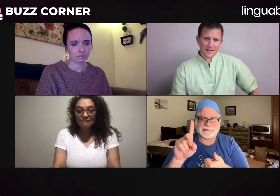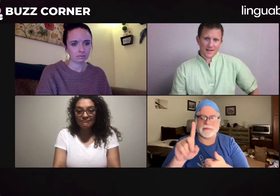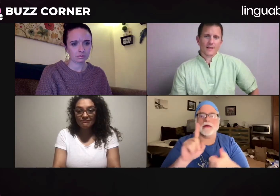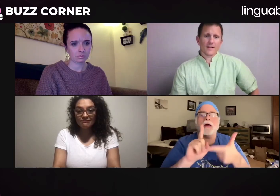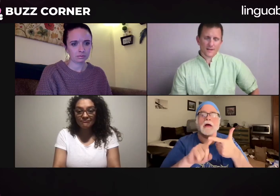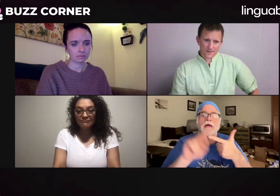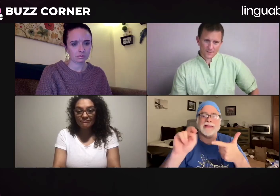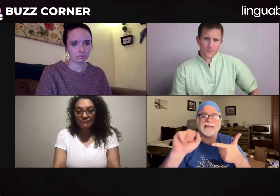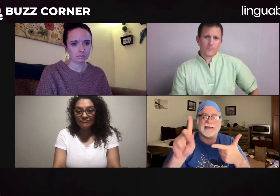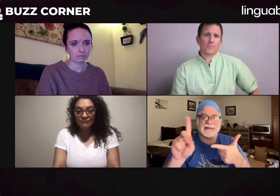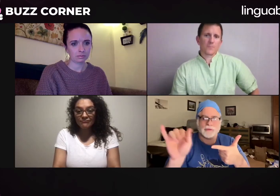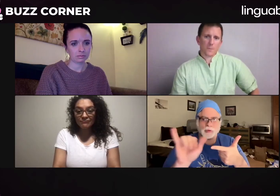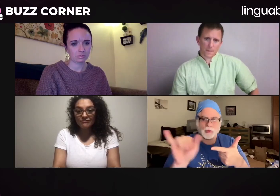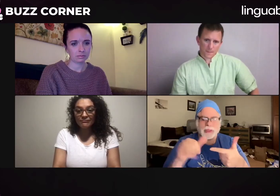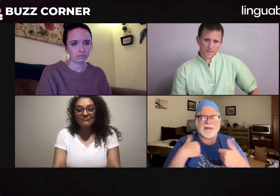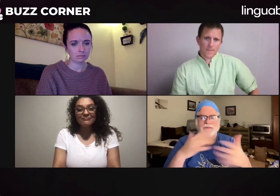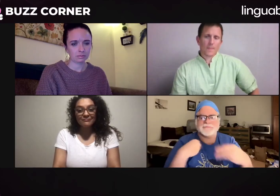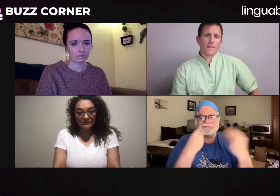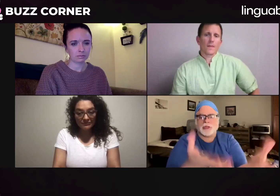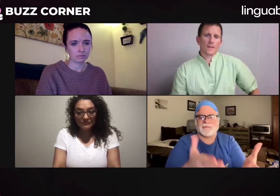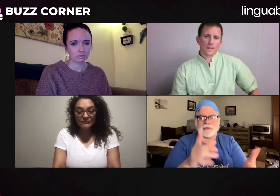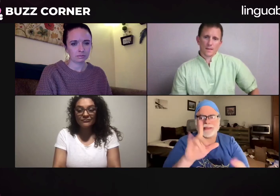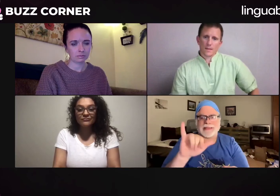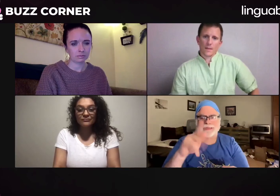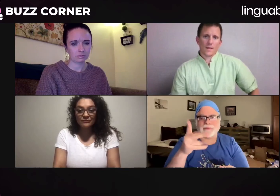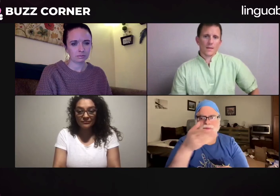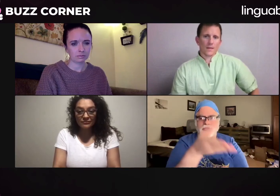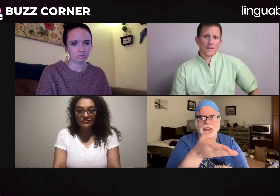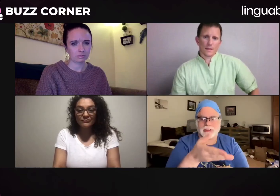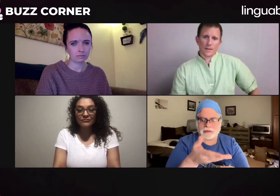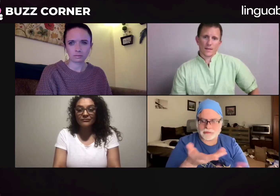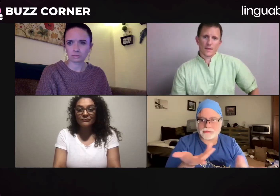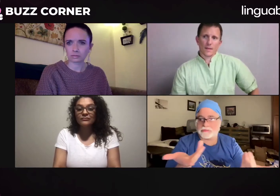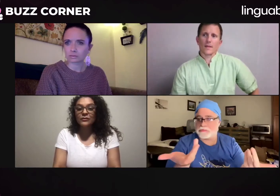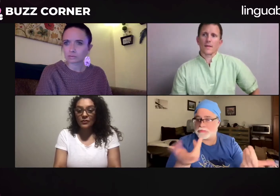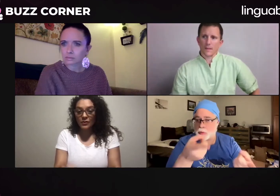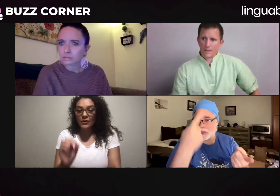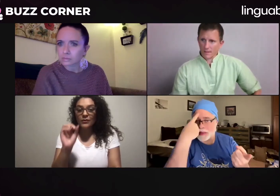and NAD as well. I did put a link in there.